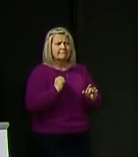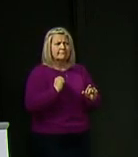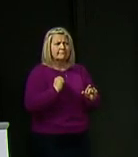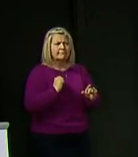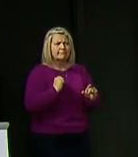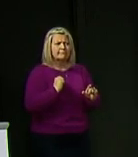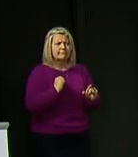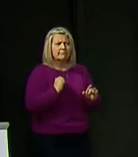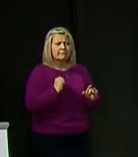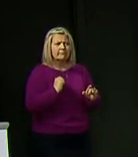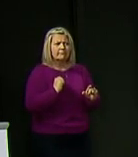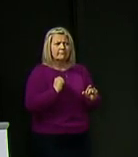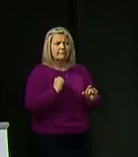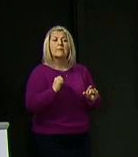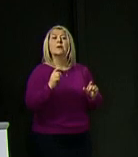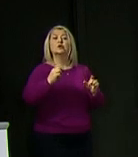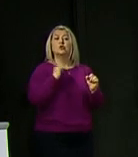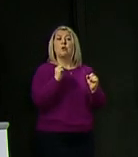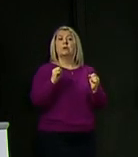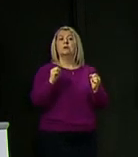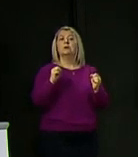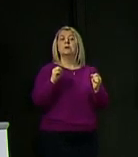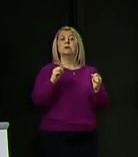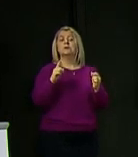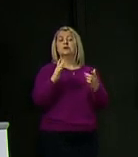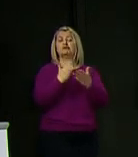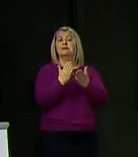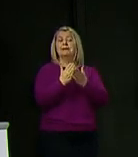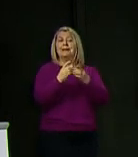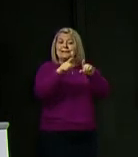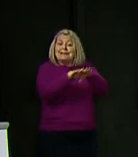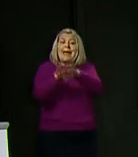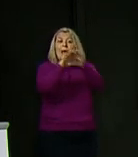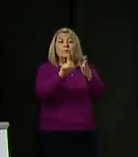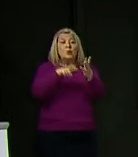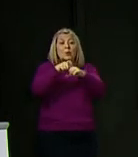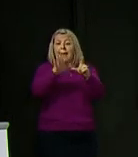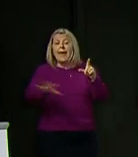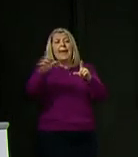days behind other parts of the UK in suppressing coronavirus. Is that an assessment you share?